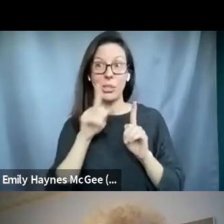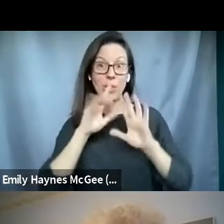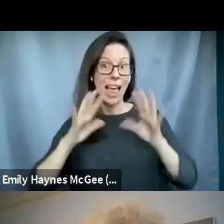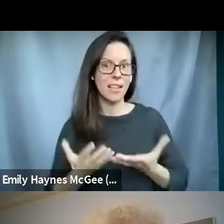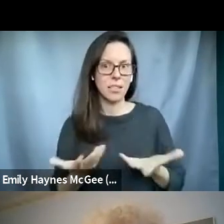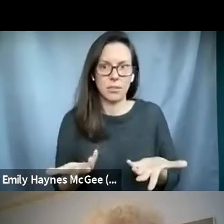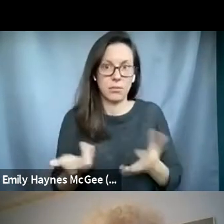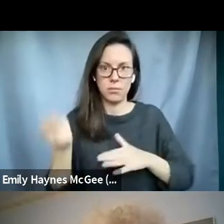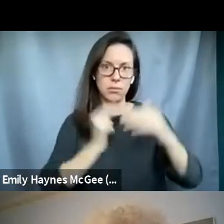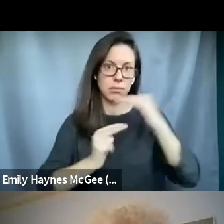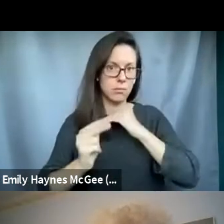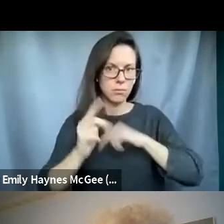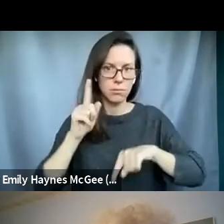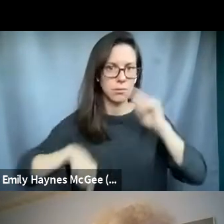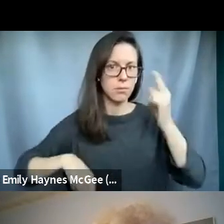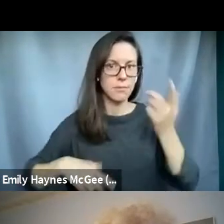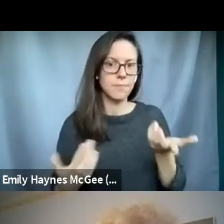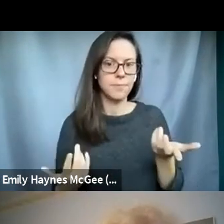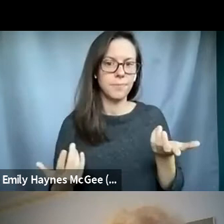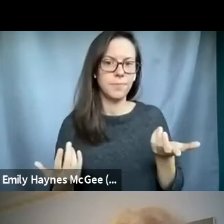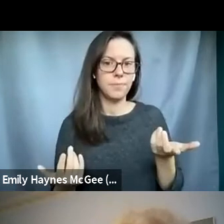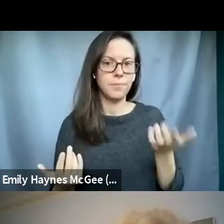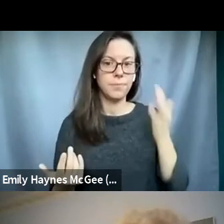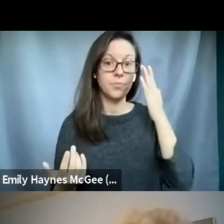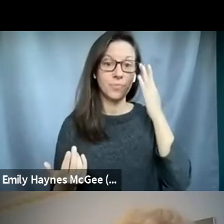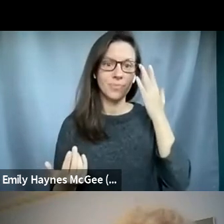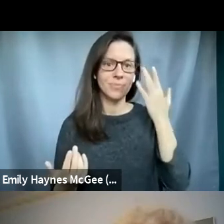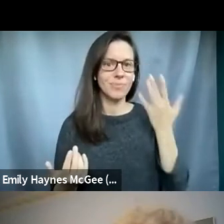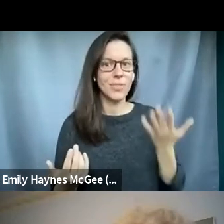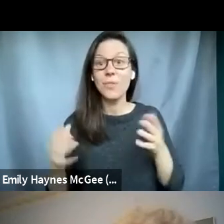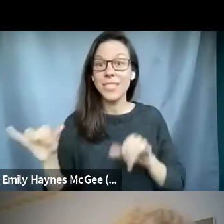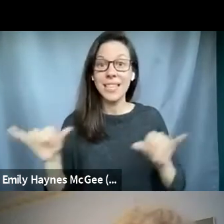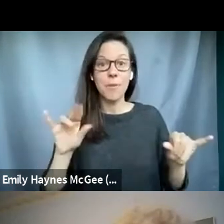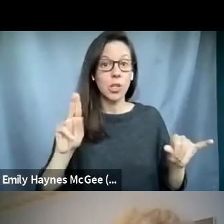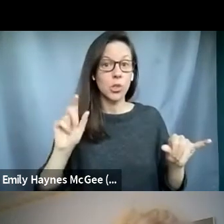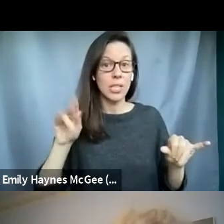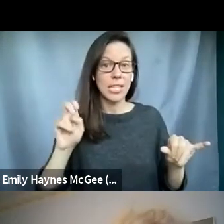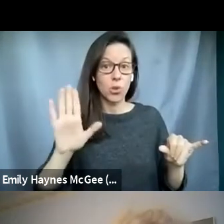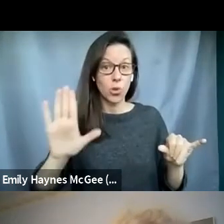what could happen and just as Unique's project started, their collaboration, their project